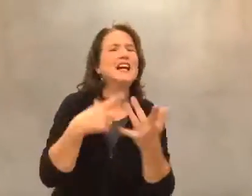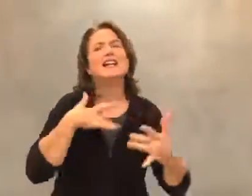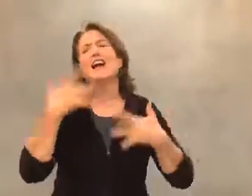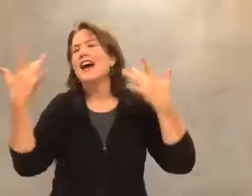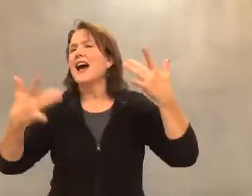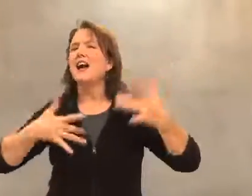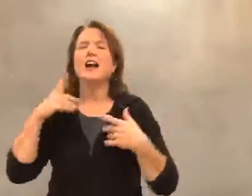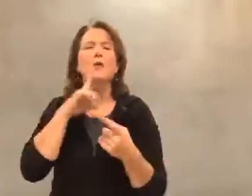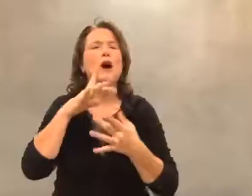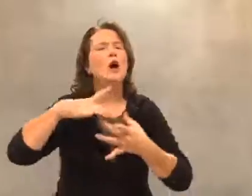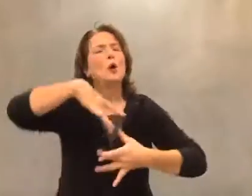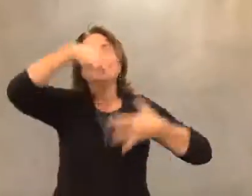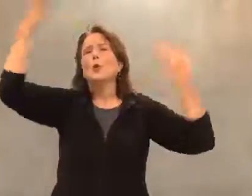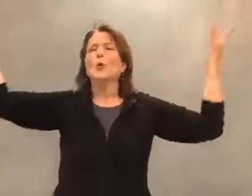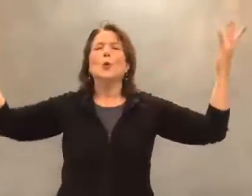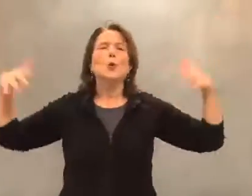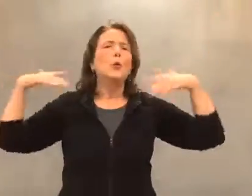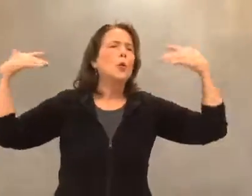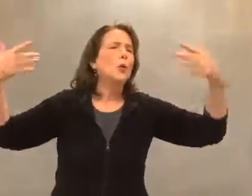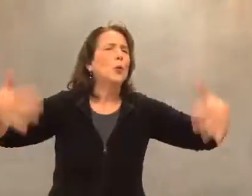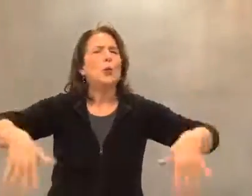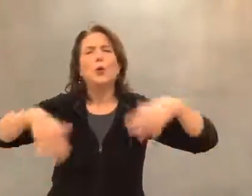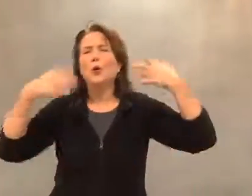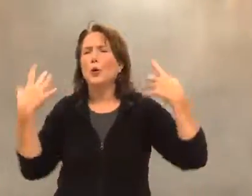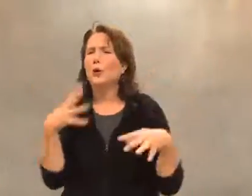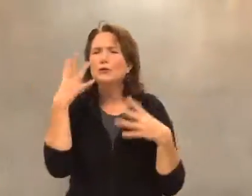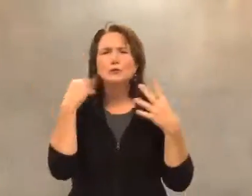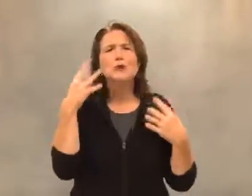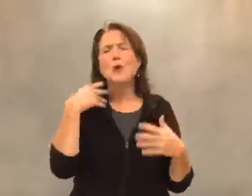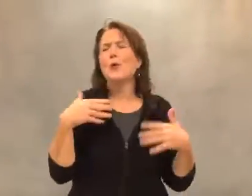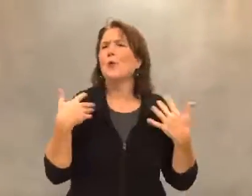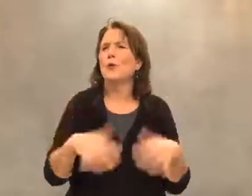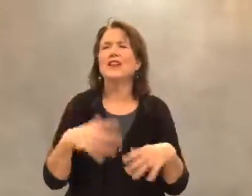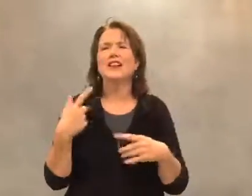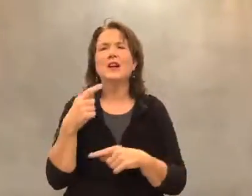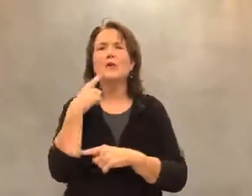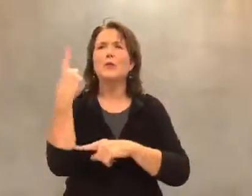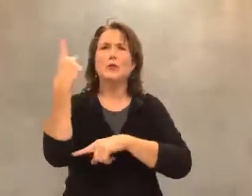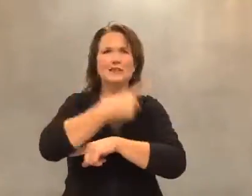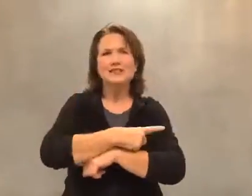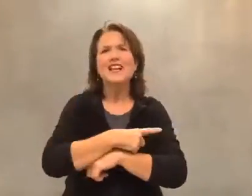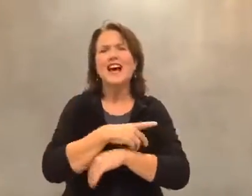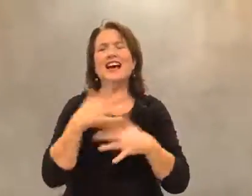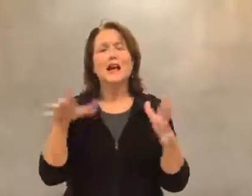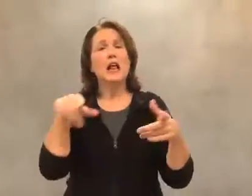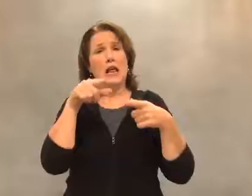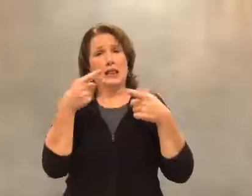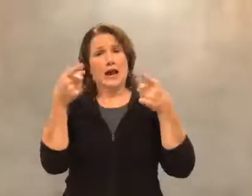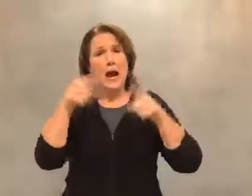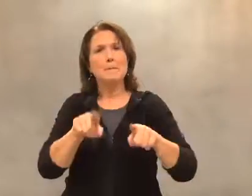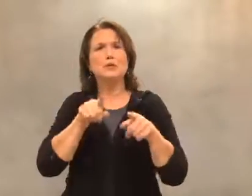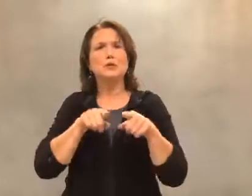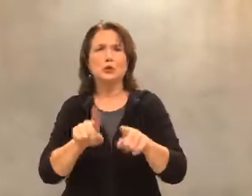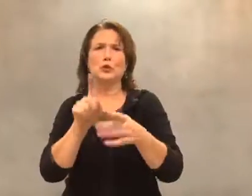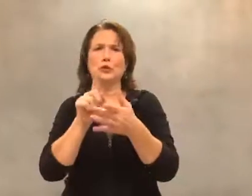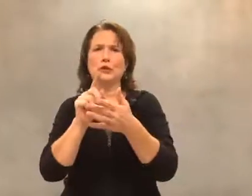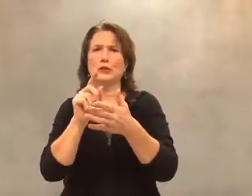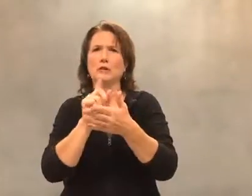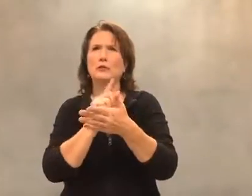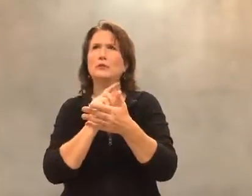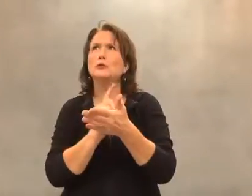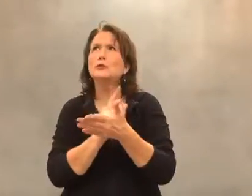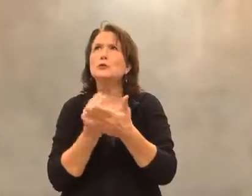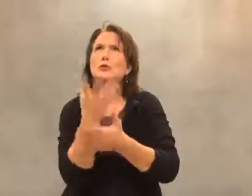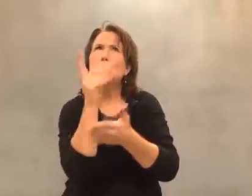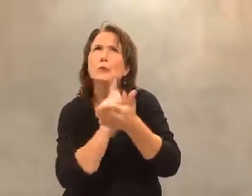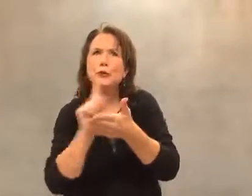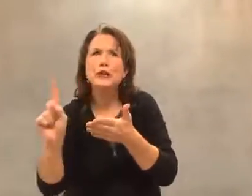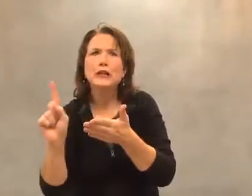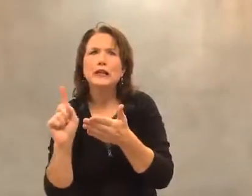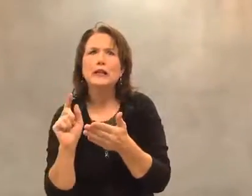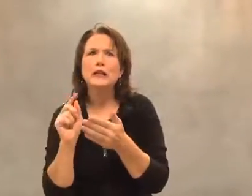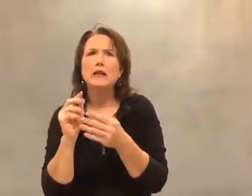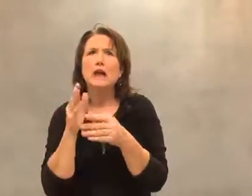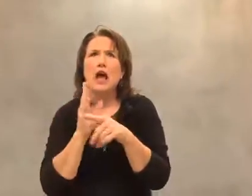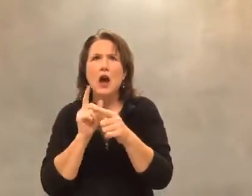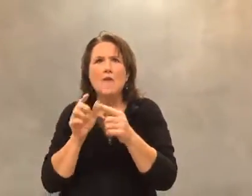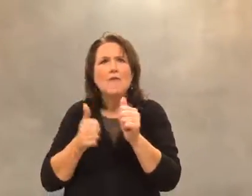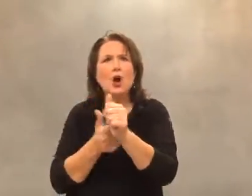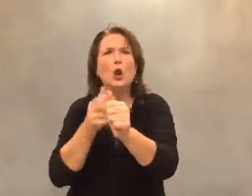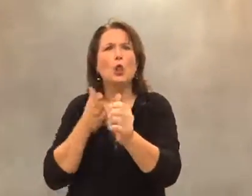We talked about it and were so thrilled for that day. It had been an experience!